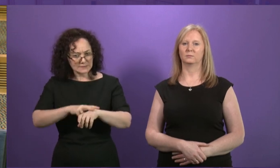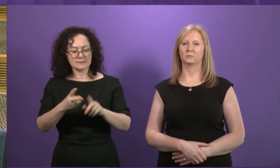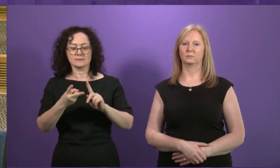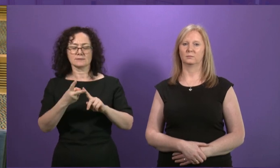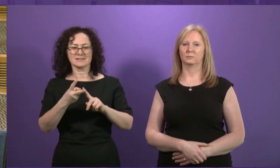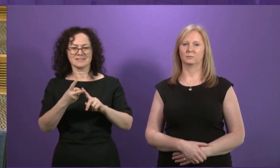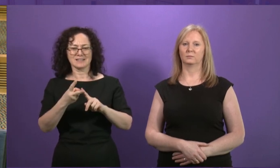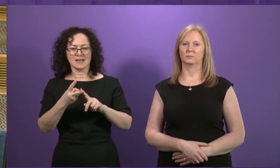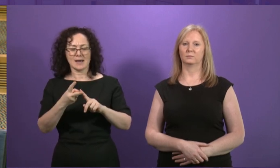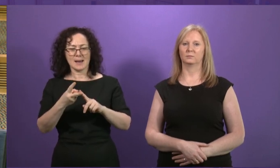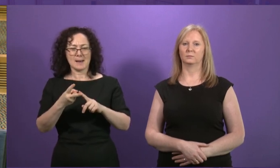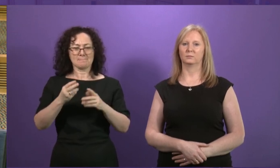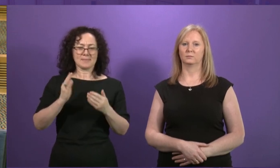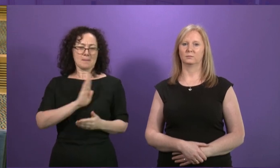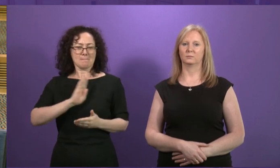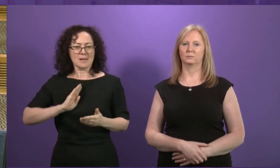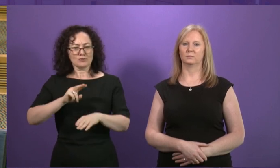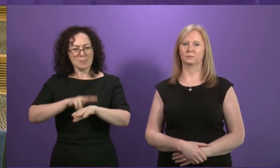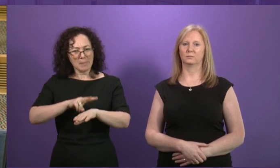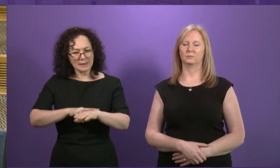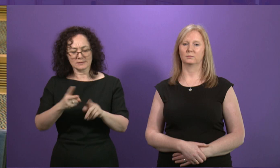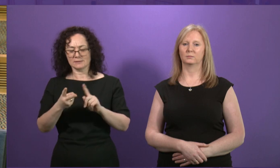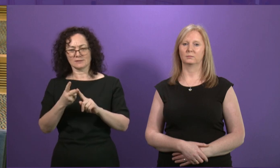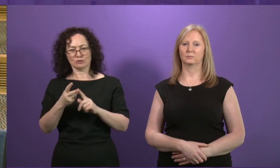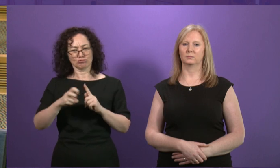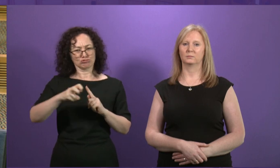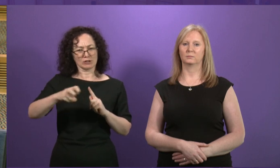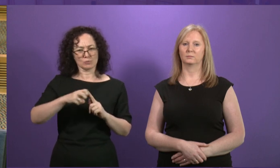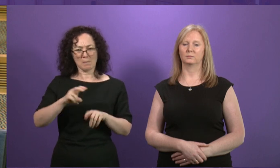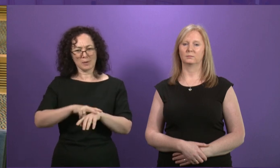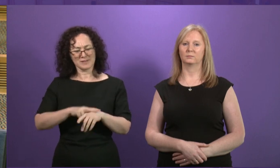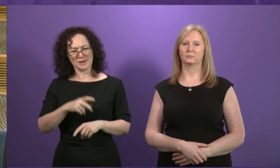The idea that the Tories have always supported retaining the British Transport Police as